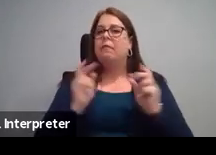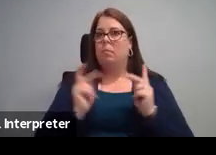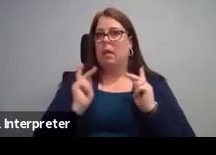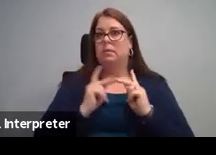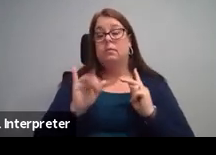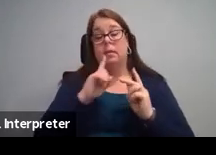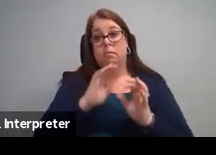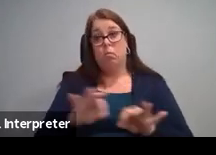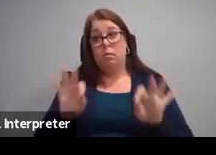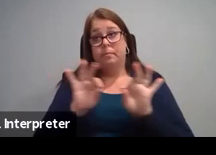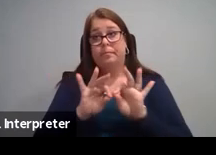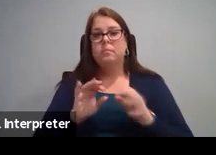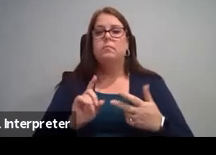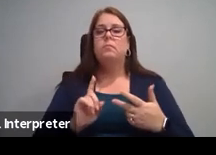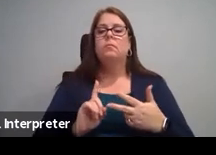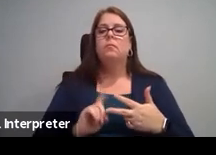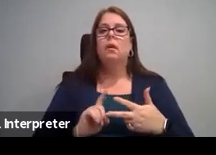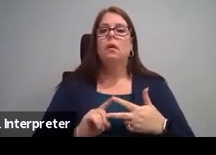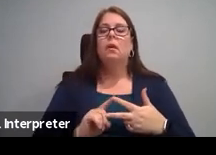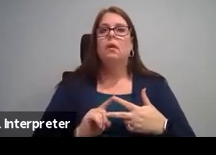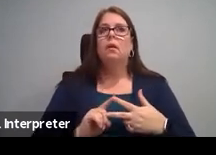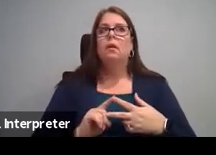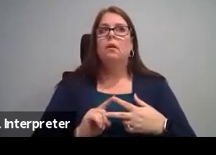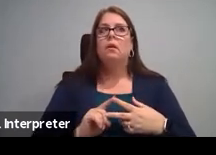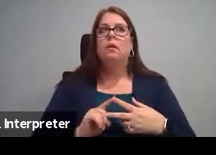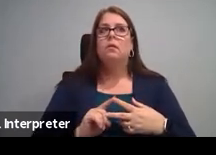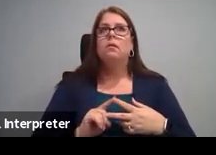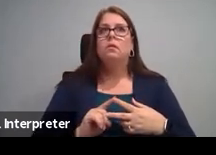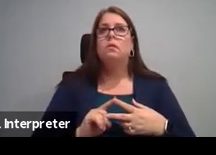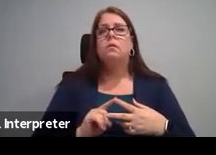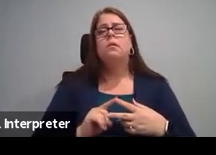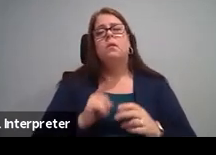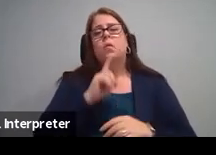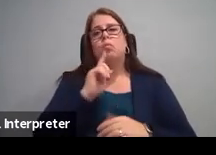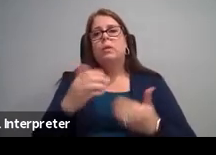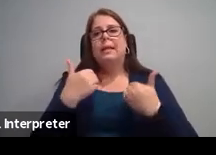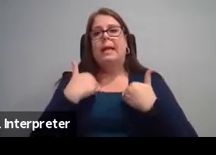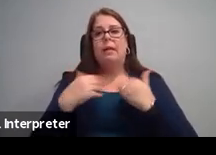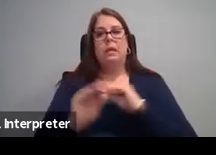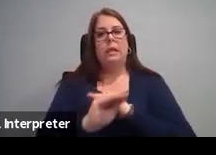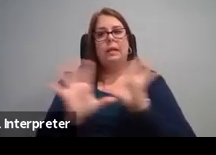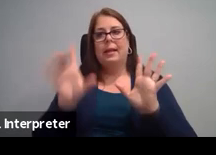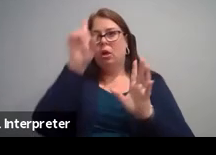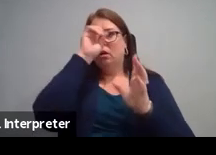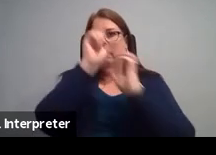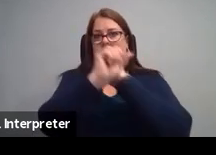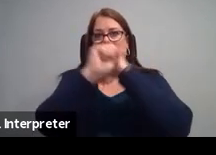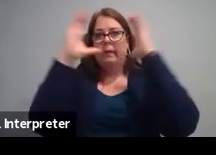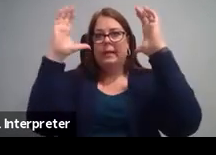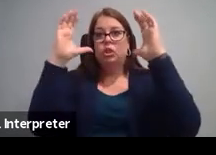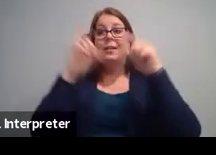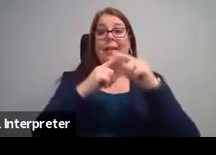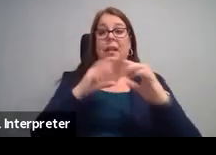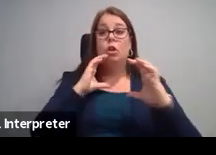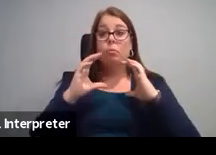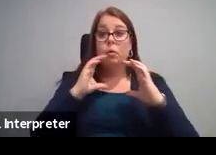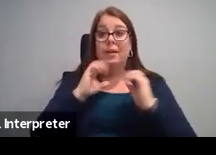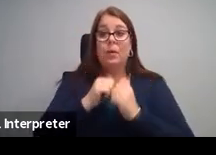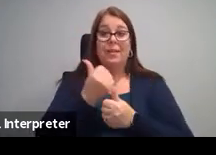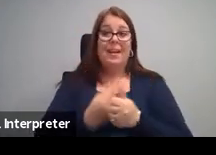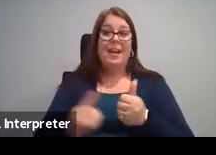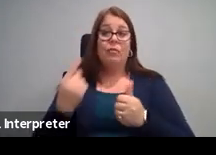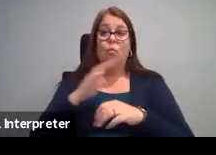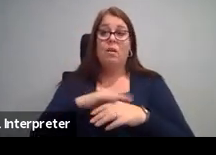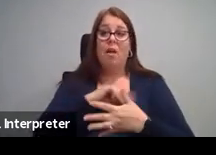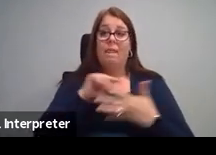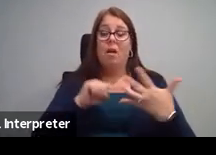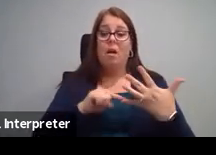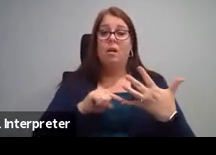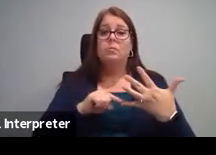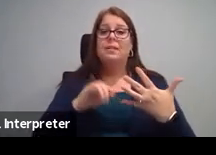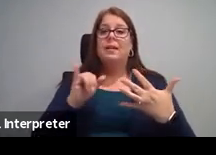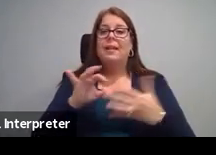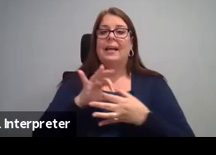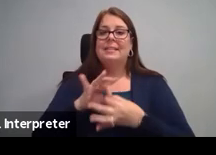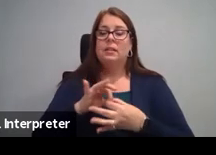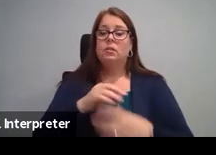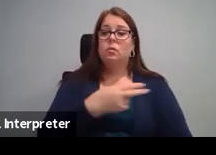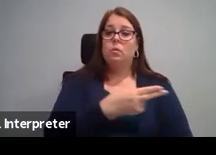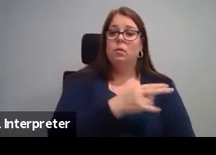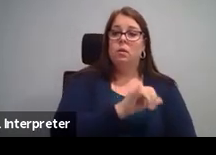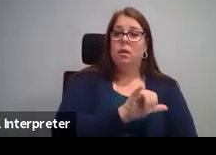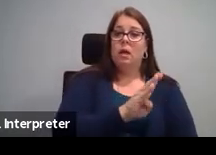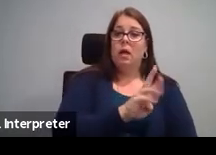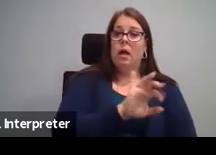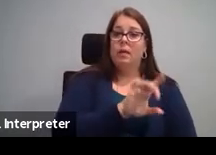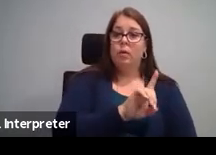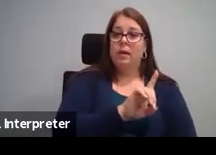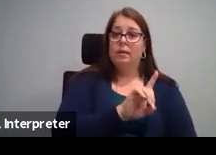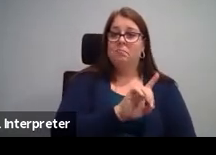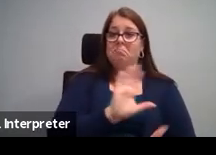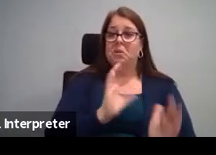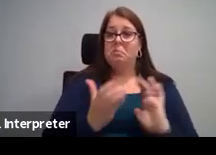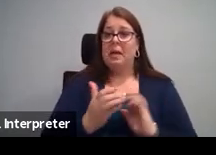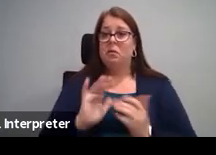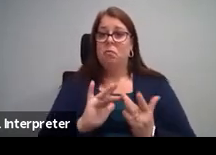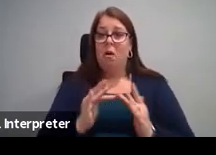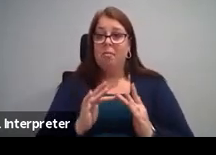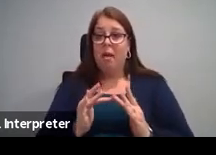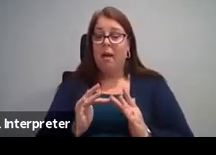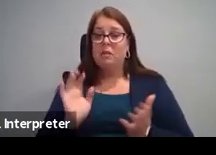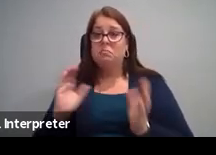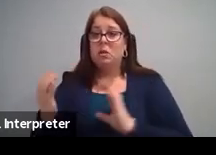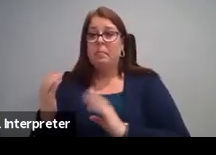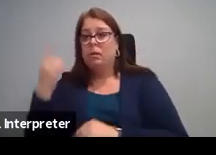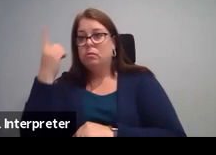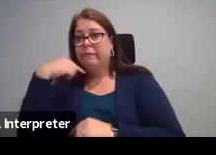Laurie Arnold: Another piece is really having a clear vision and and communicating with everyone on these items. And that ties into this next line a hybrid versus online versus face to face. You know, it wasn't until we really began to dive into this and